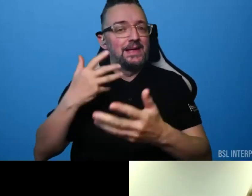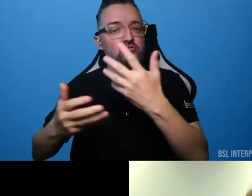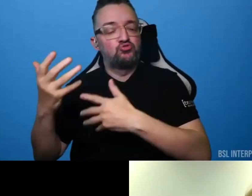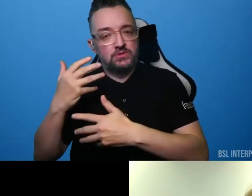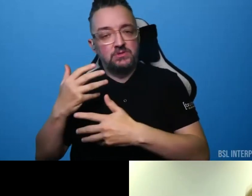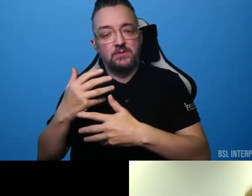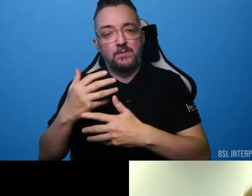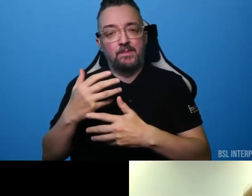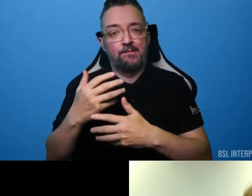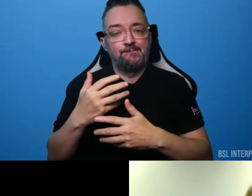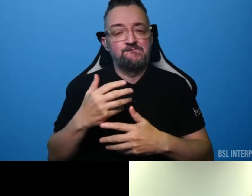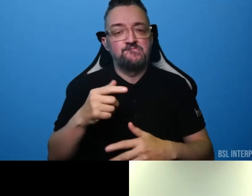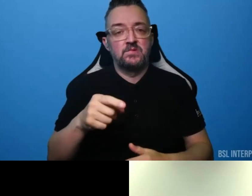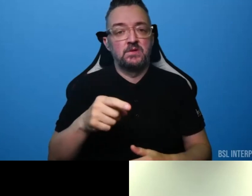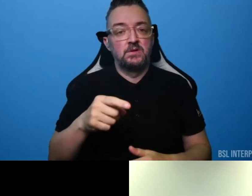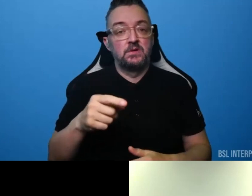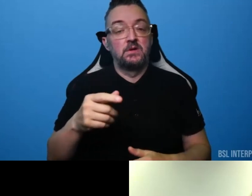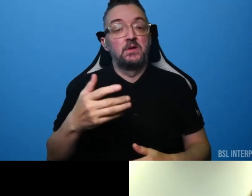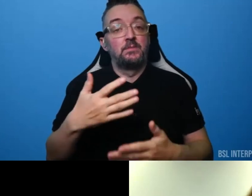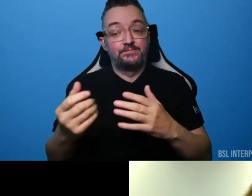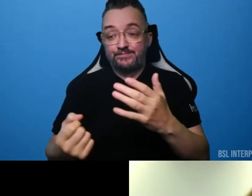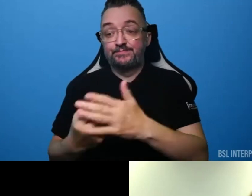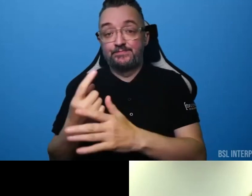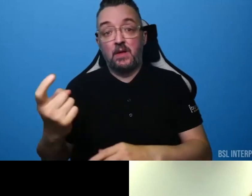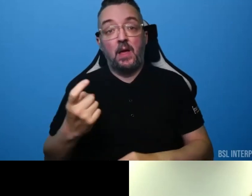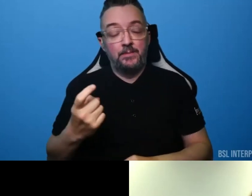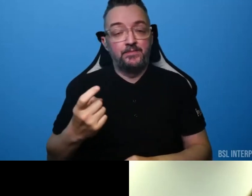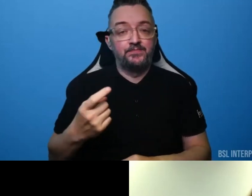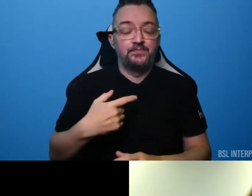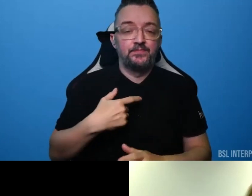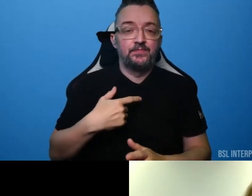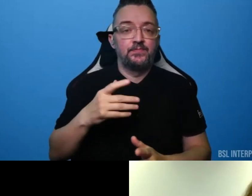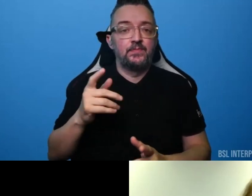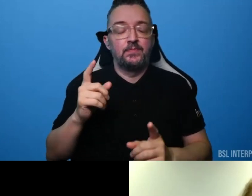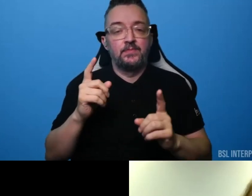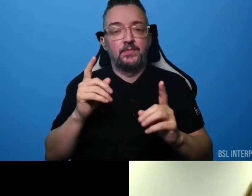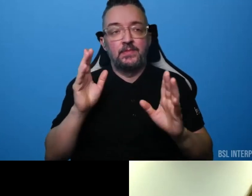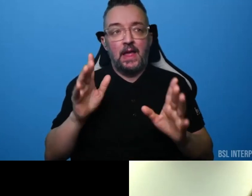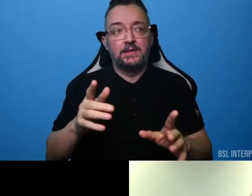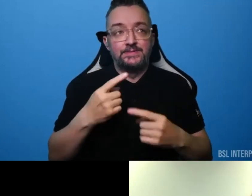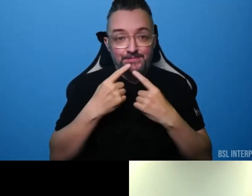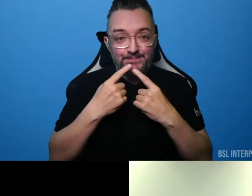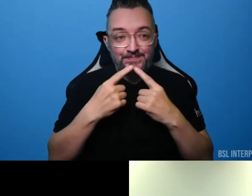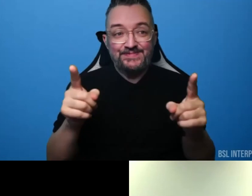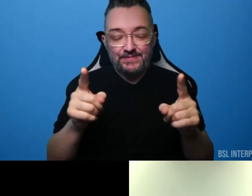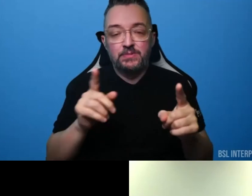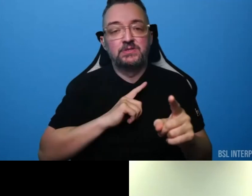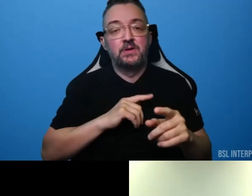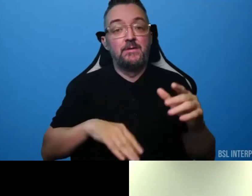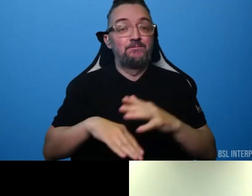And then coming up, I can't say too much because not everything is 100% confirmed.